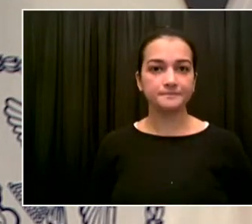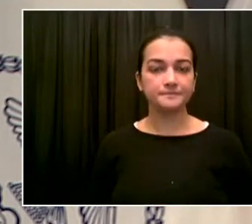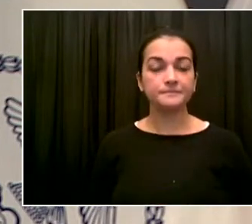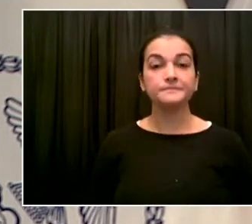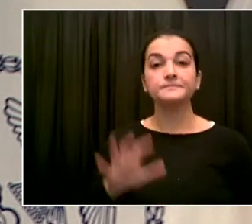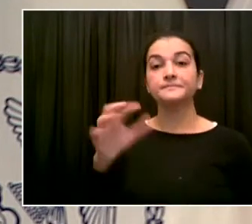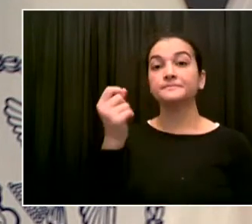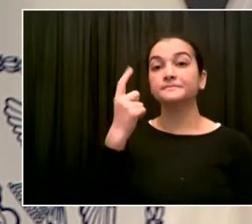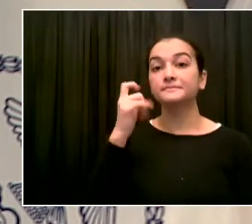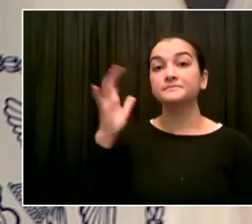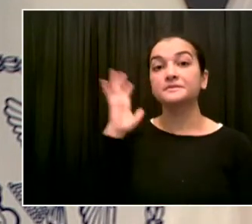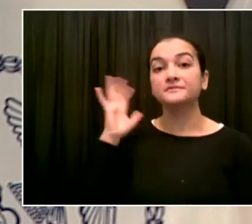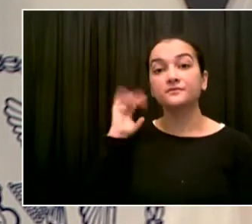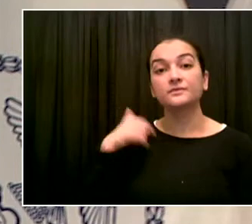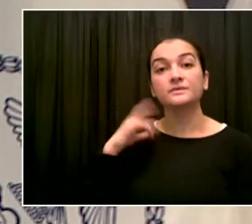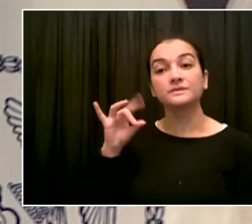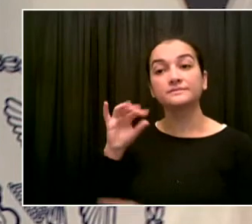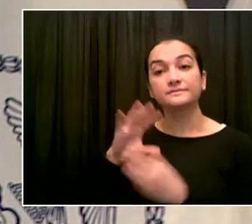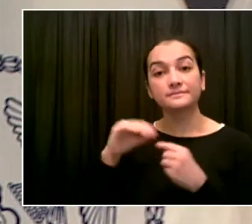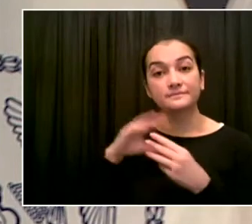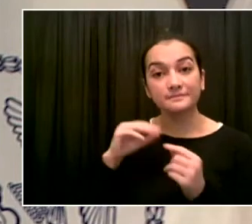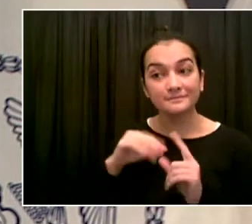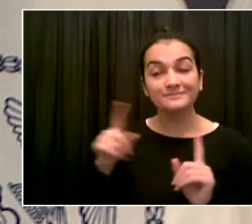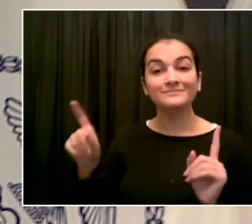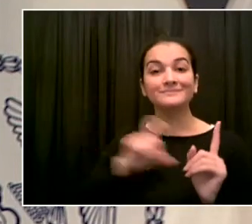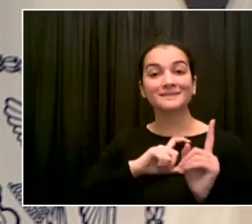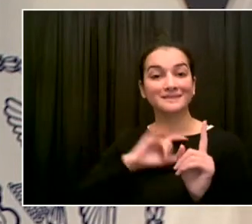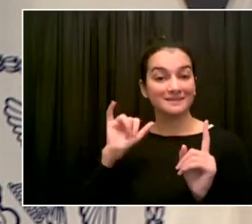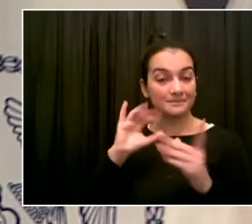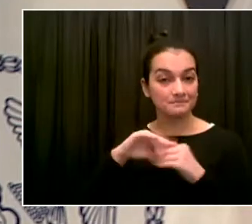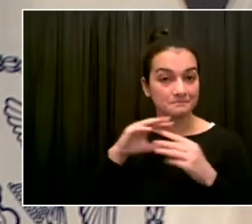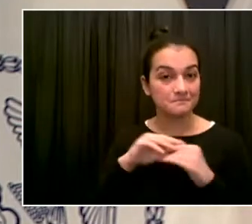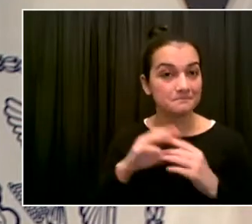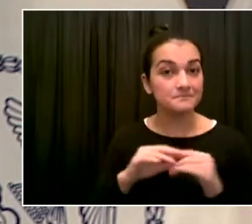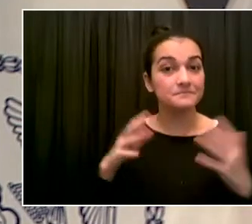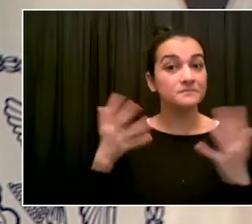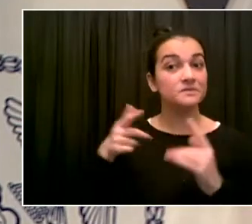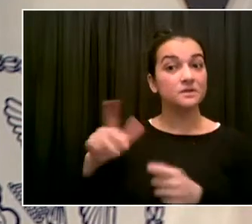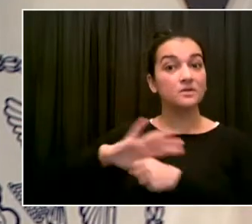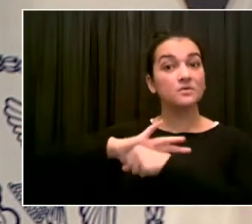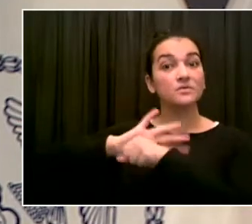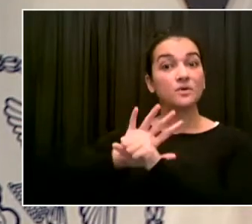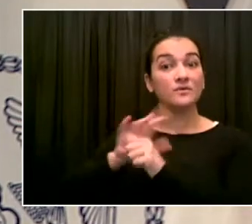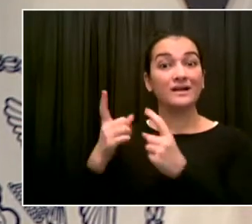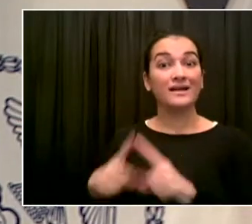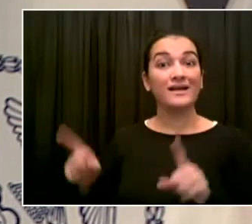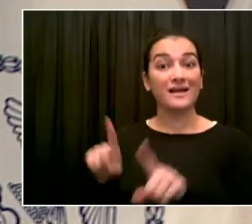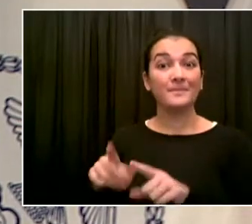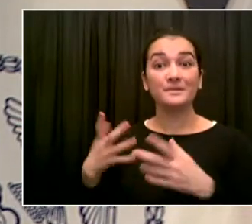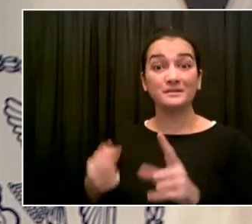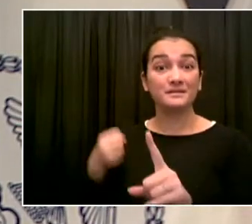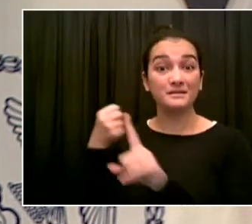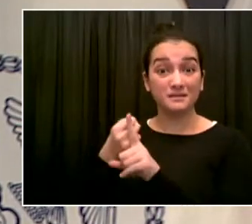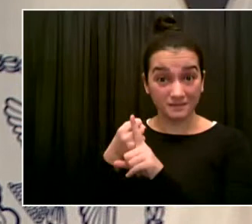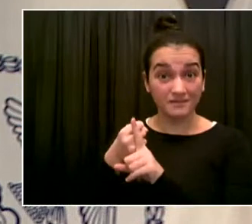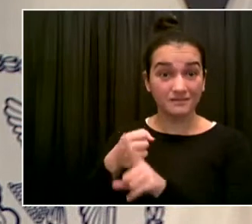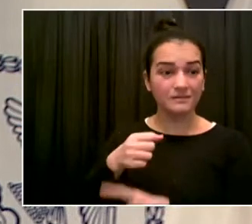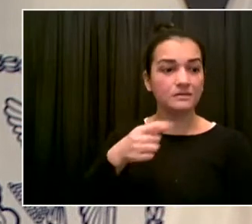ALL LAW ENFORCEMENT FOR FOLKS I SAY